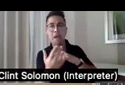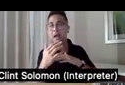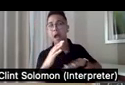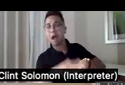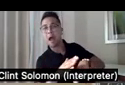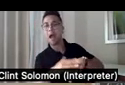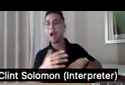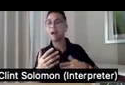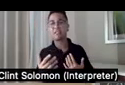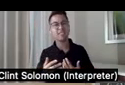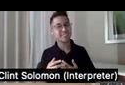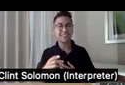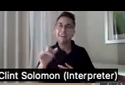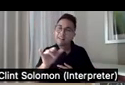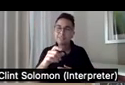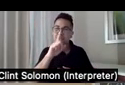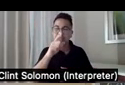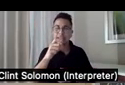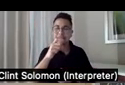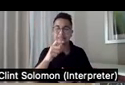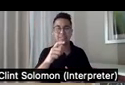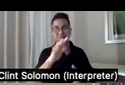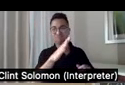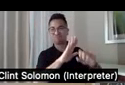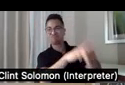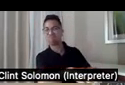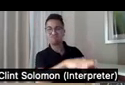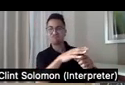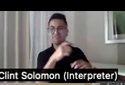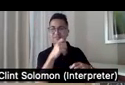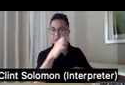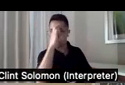it it's kind of disrespectful isn't it if we believe that they can make an authentic choice